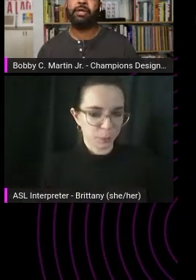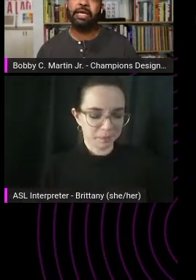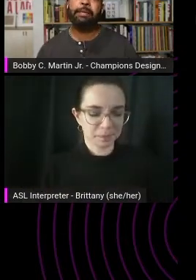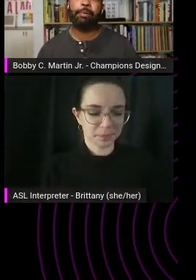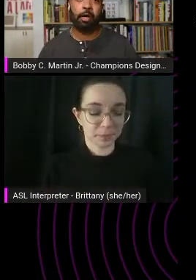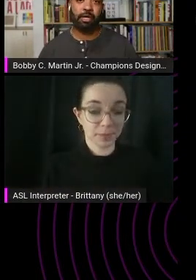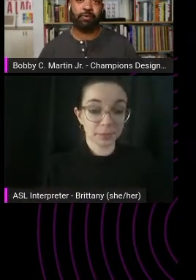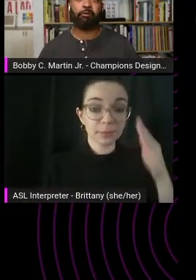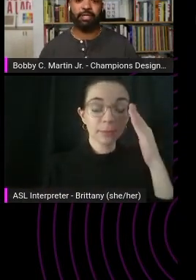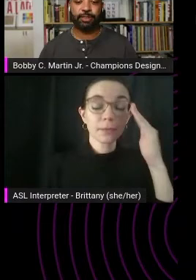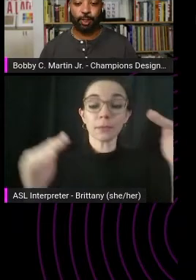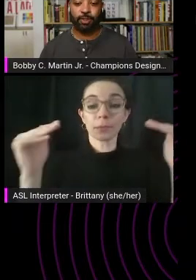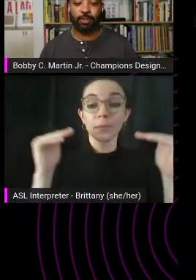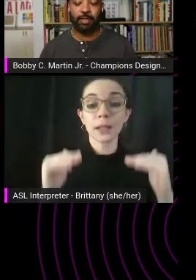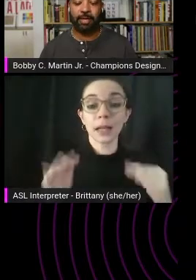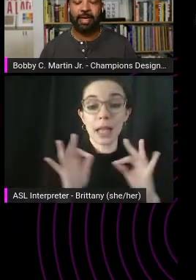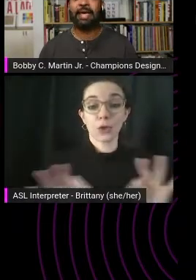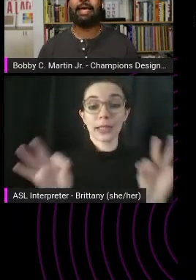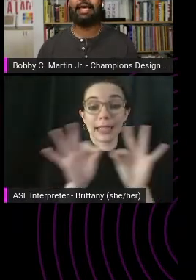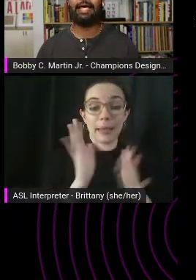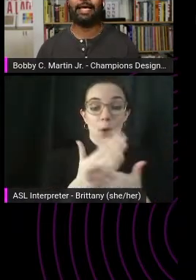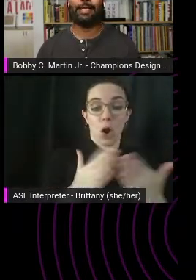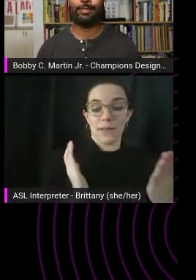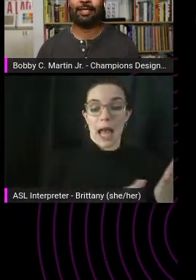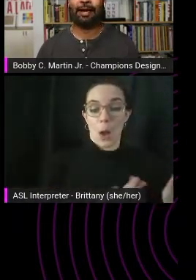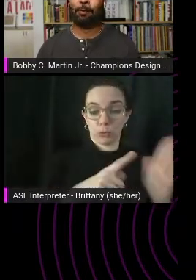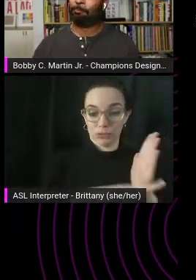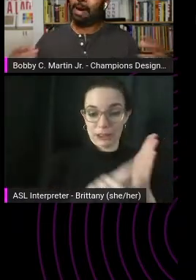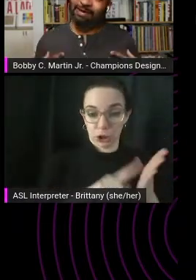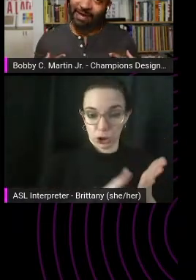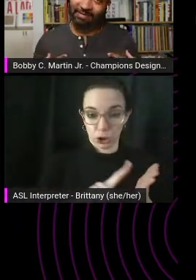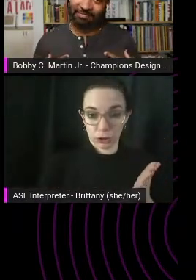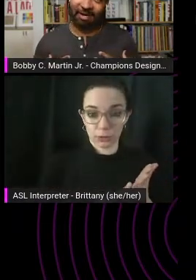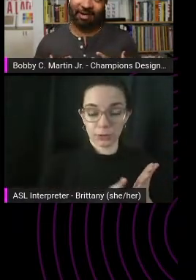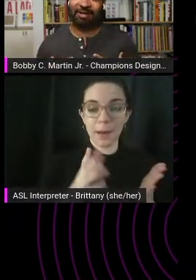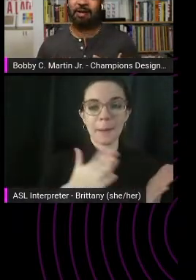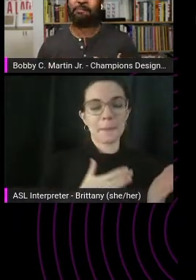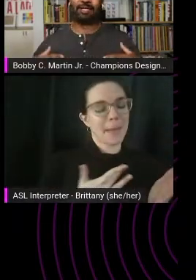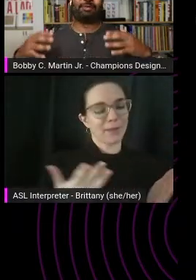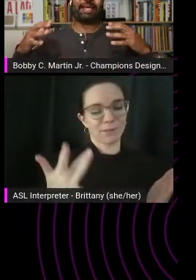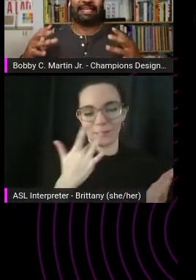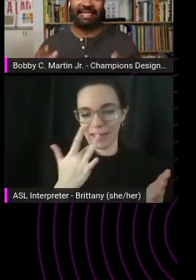Another key part of our research is my favorite part because we get to